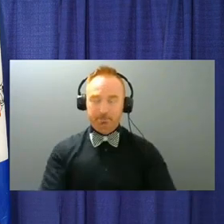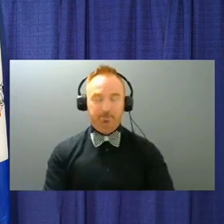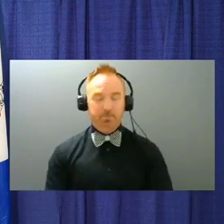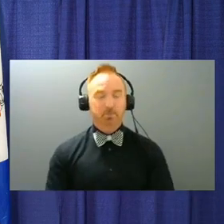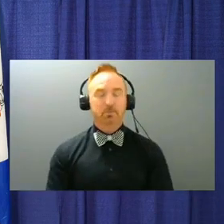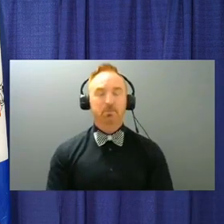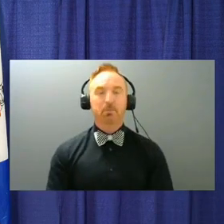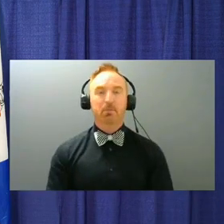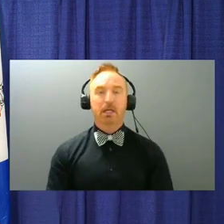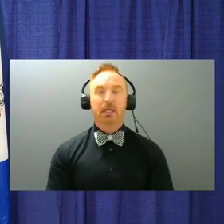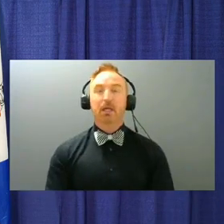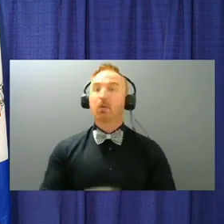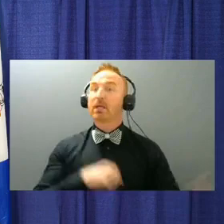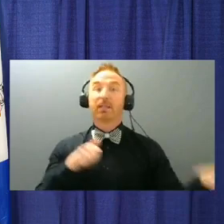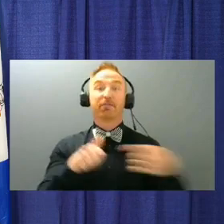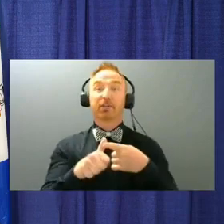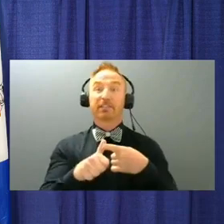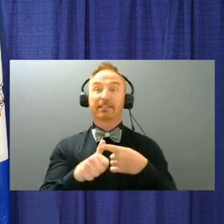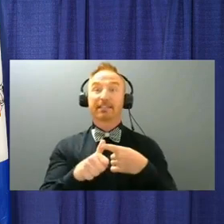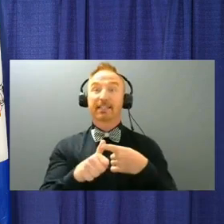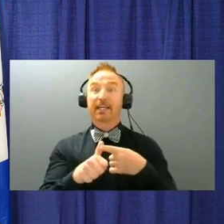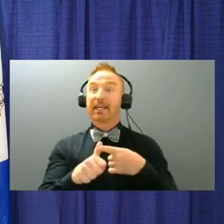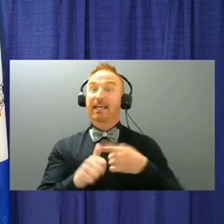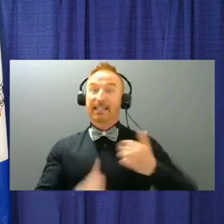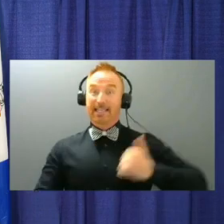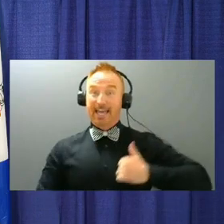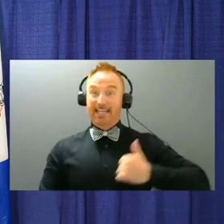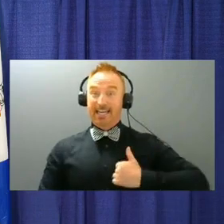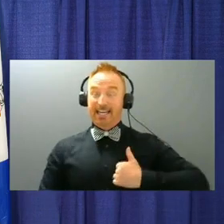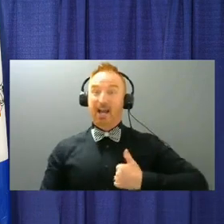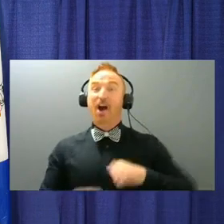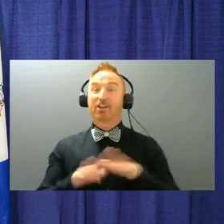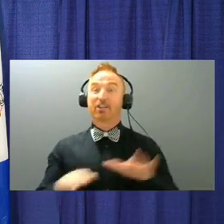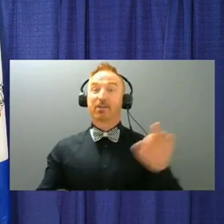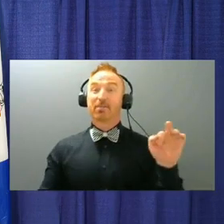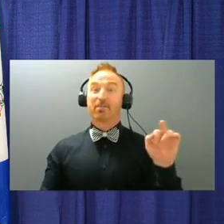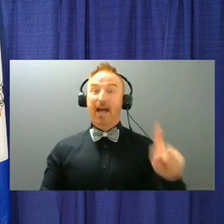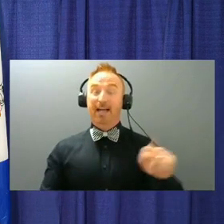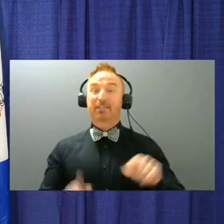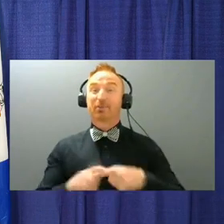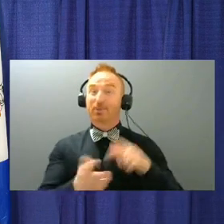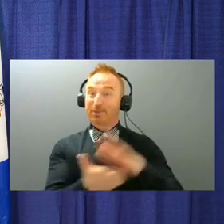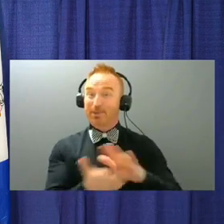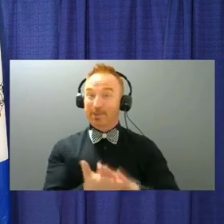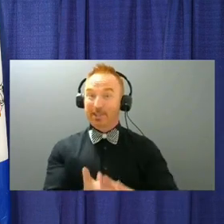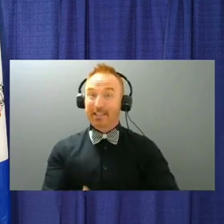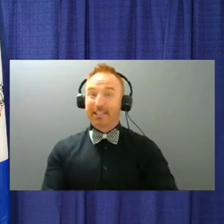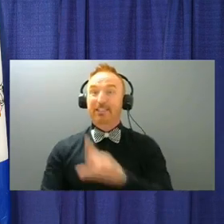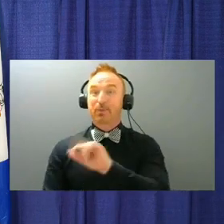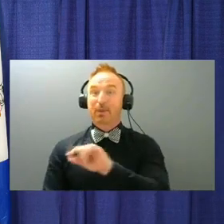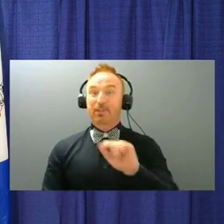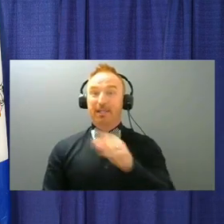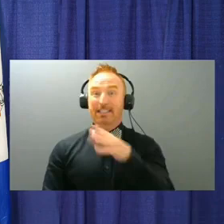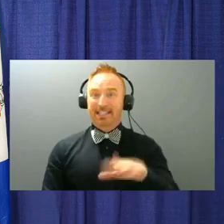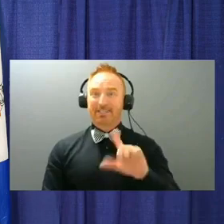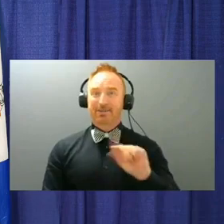We are the first in the country to send our children back to the 2020-2021 school year and I am very proud of the collective